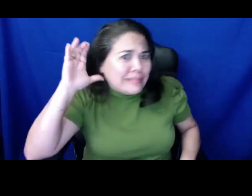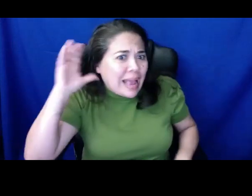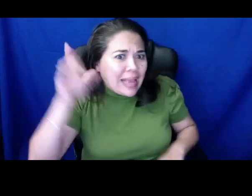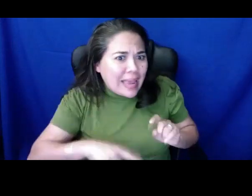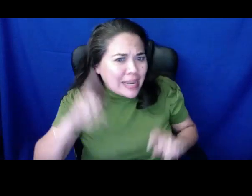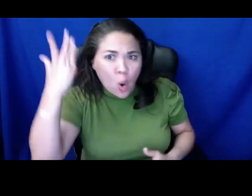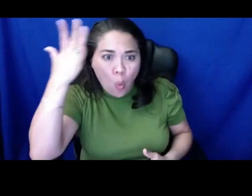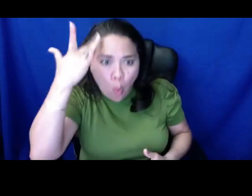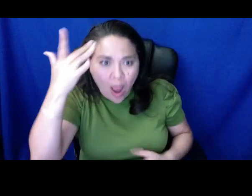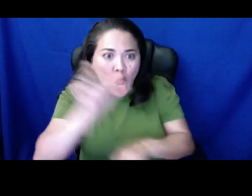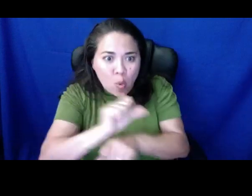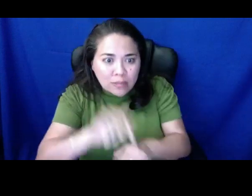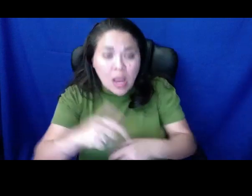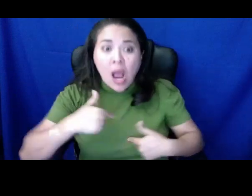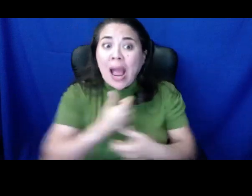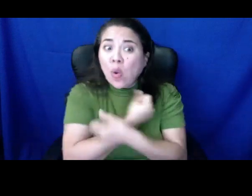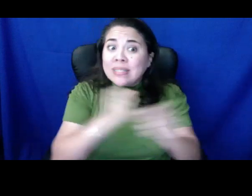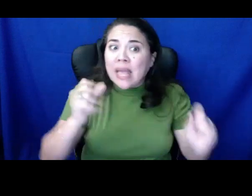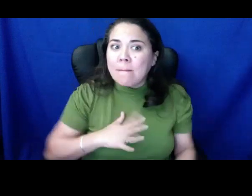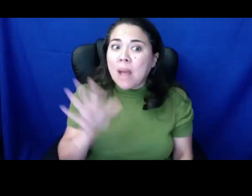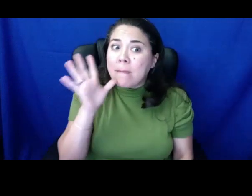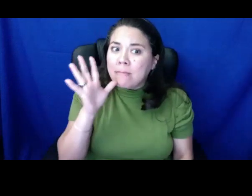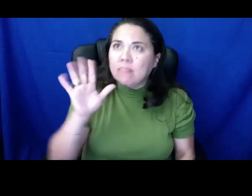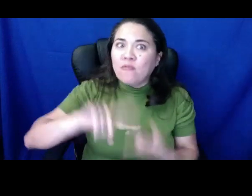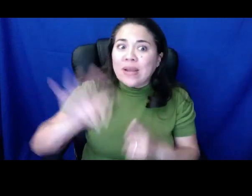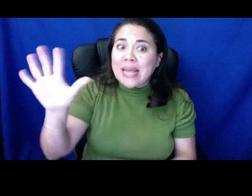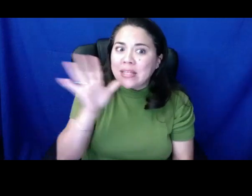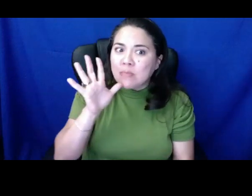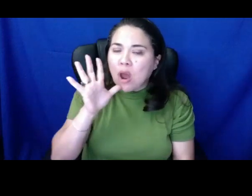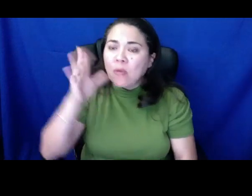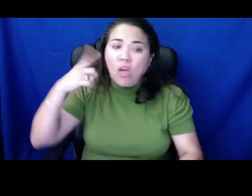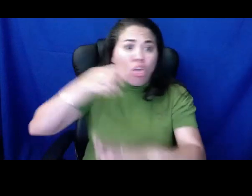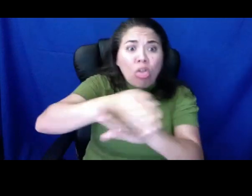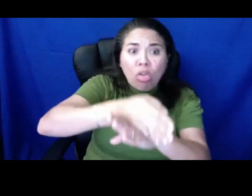Raymond Antrobus (He/Him): I will say bye my friend's mother brewer self in the road and refuse to let the band drive away.